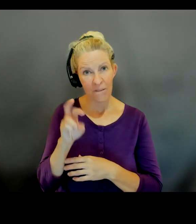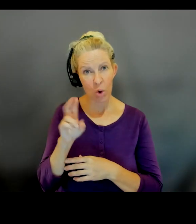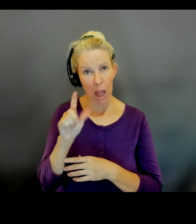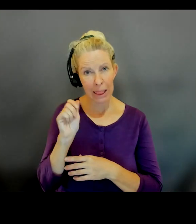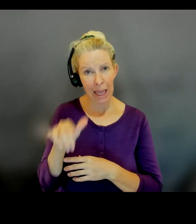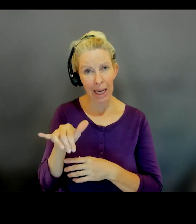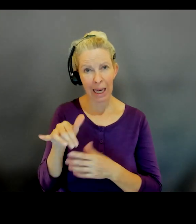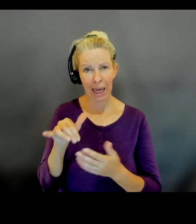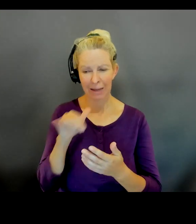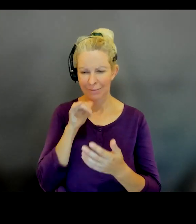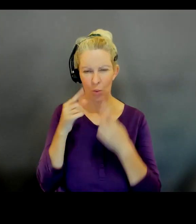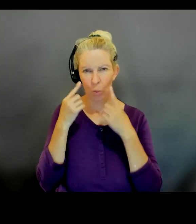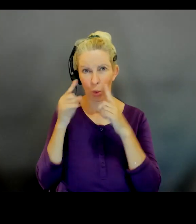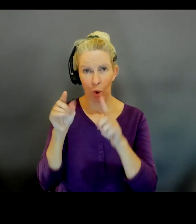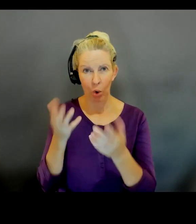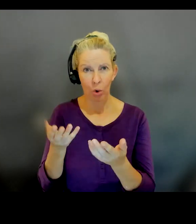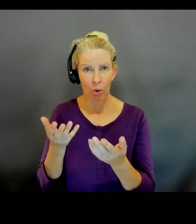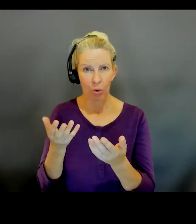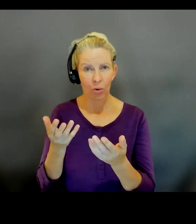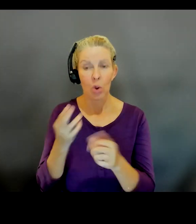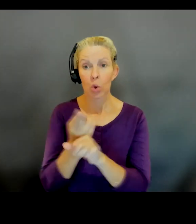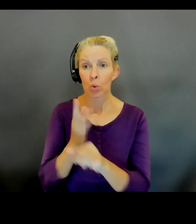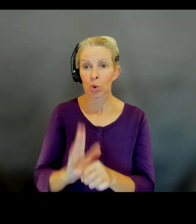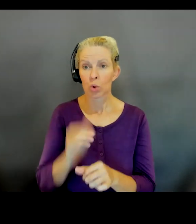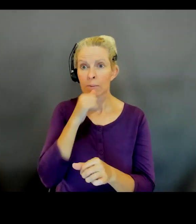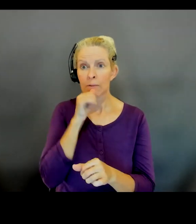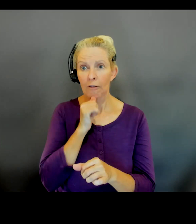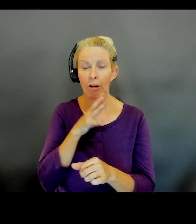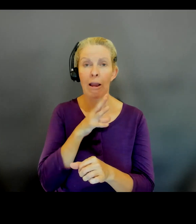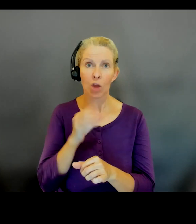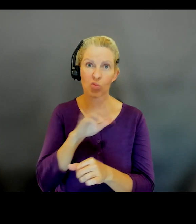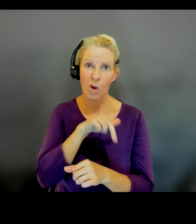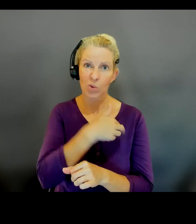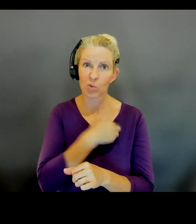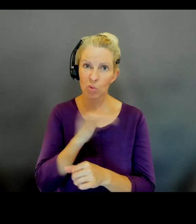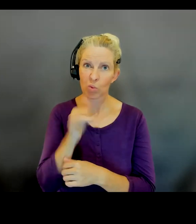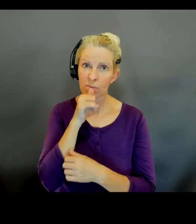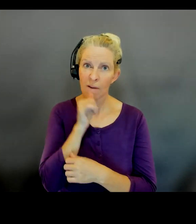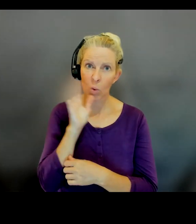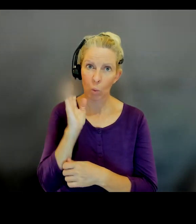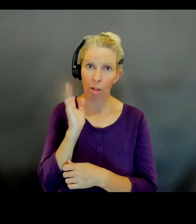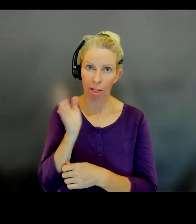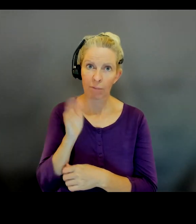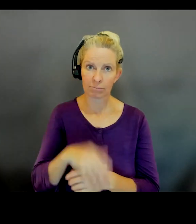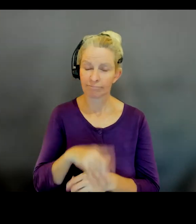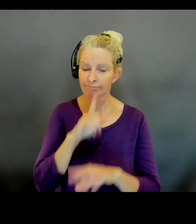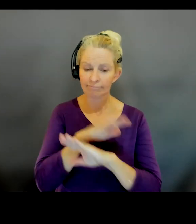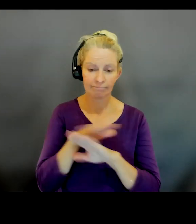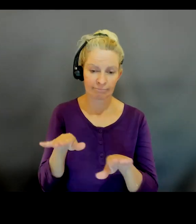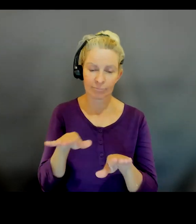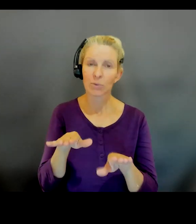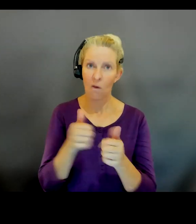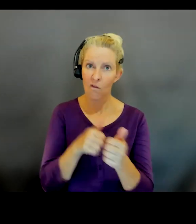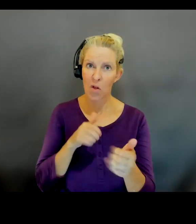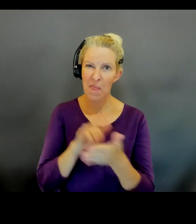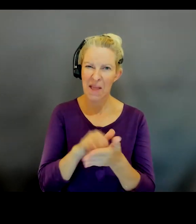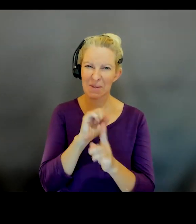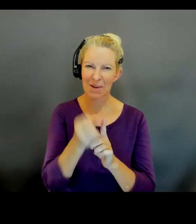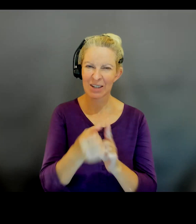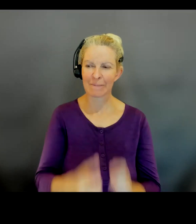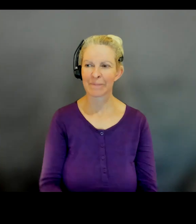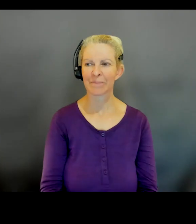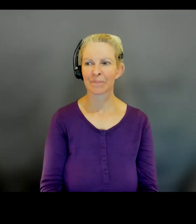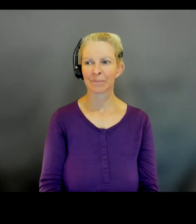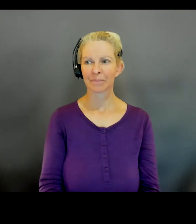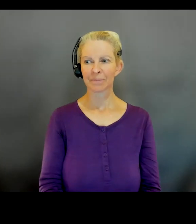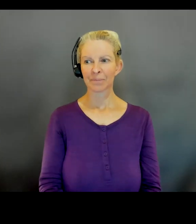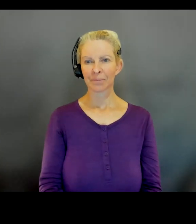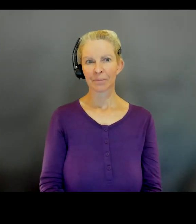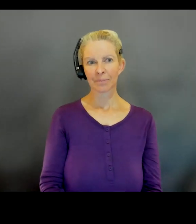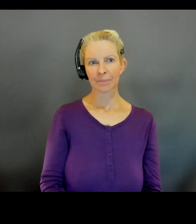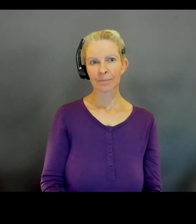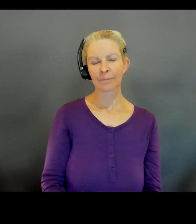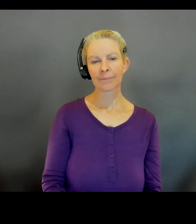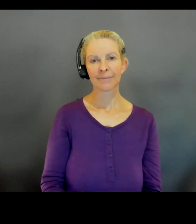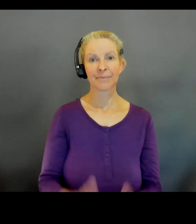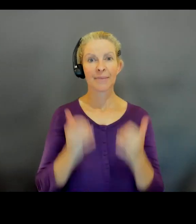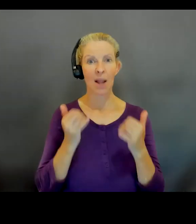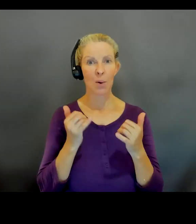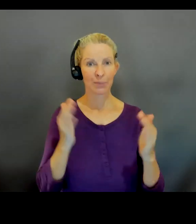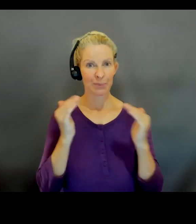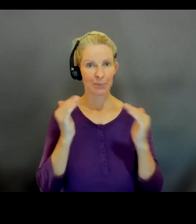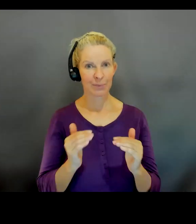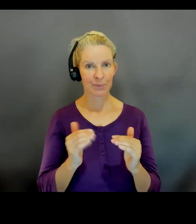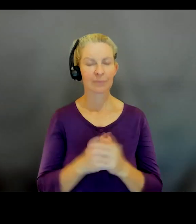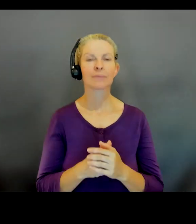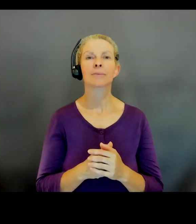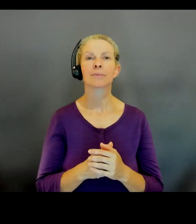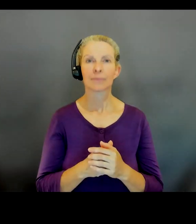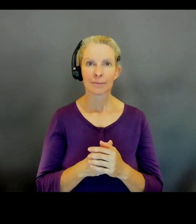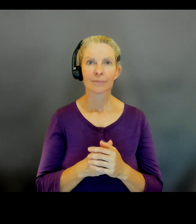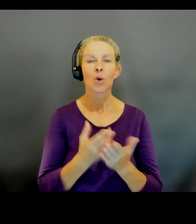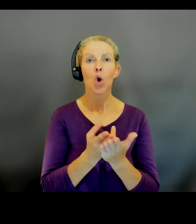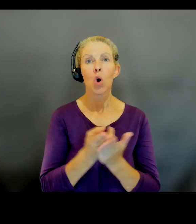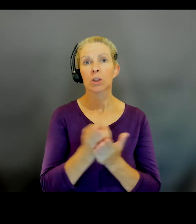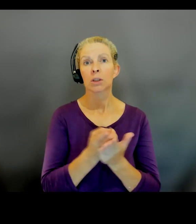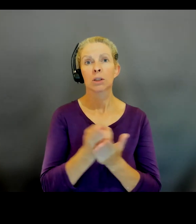your reputation. Don't do it. Now, for some hard truths. Take heart. There is so much hope when